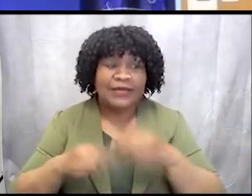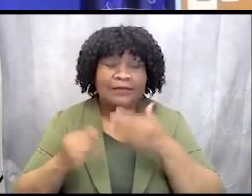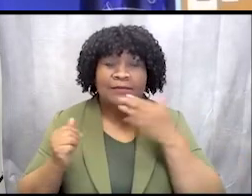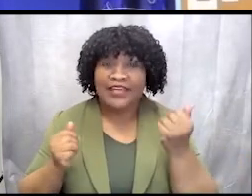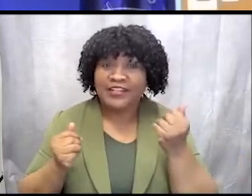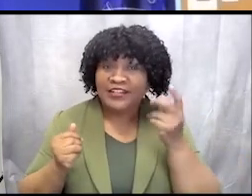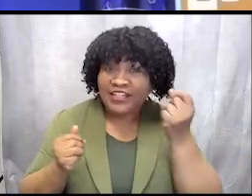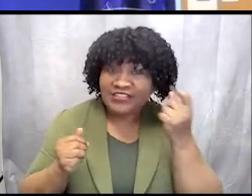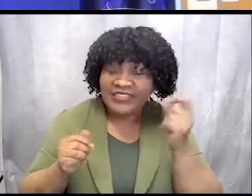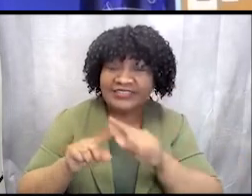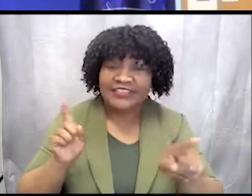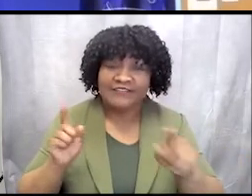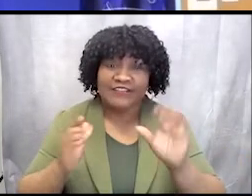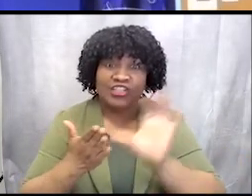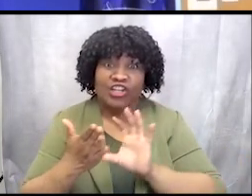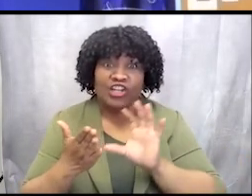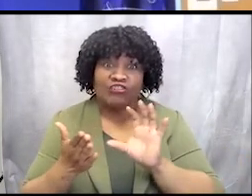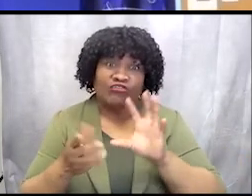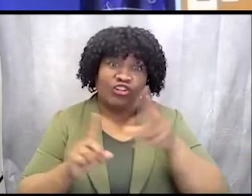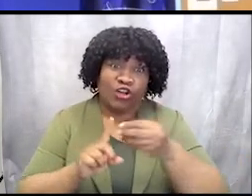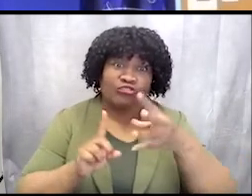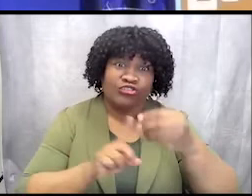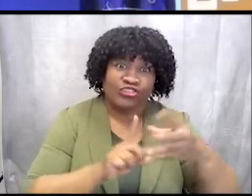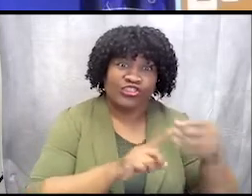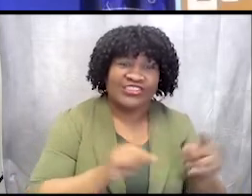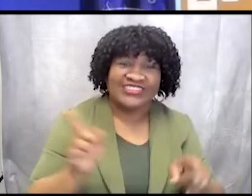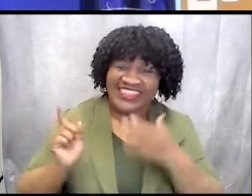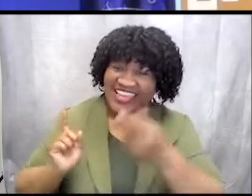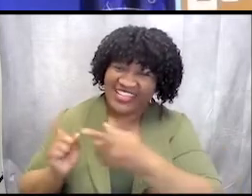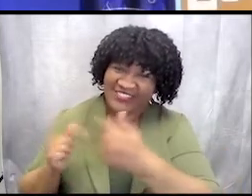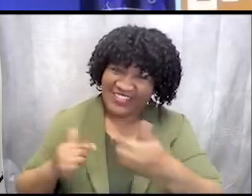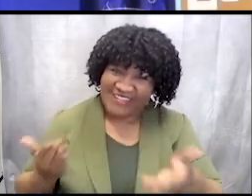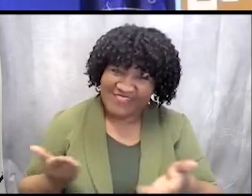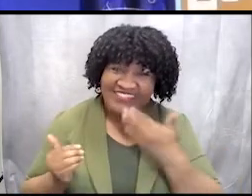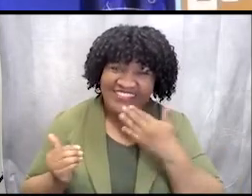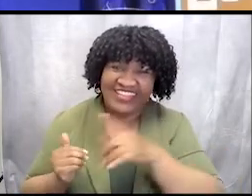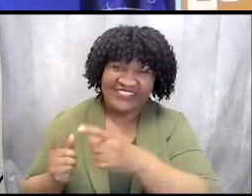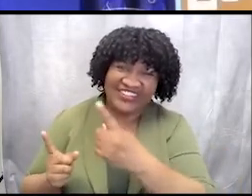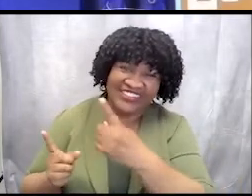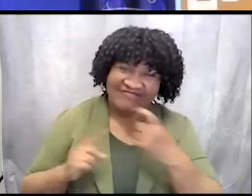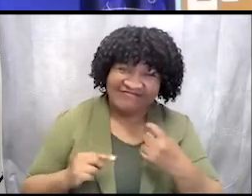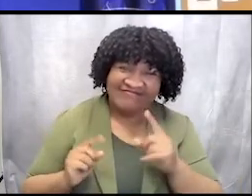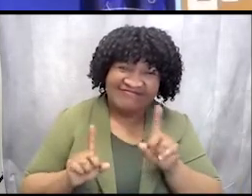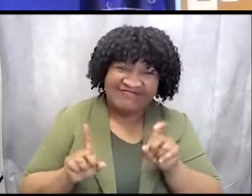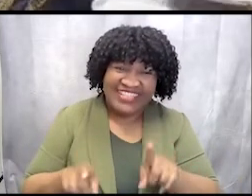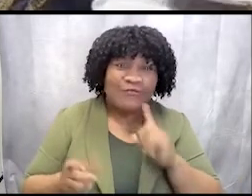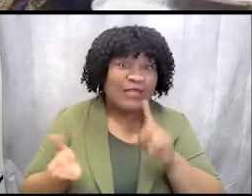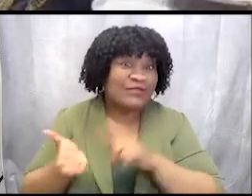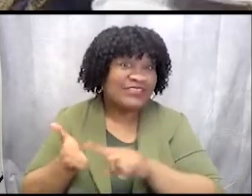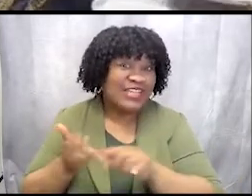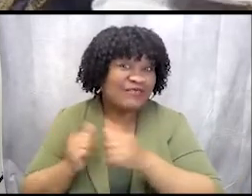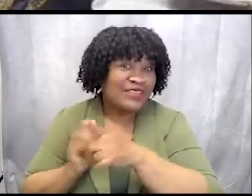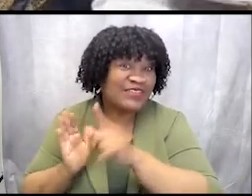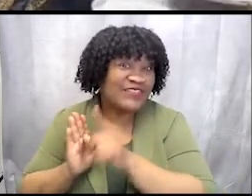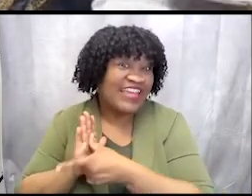of the different cultures that make us who we are. So we thank you for being here and for your question, and we will be checking back with you in about,